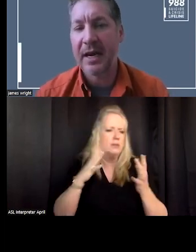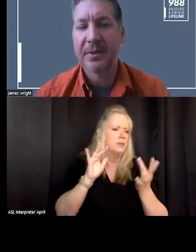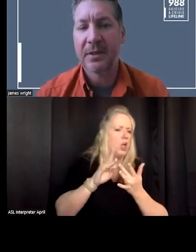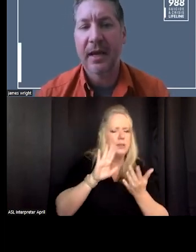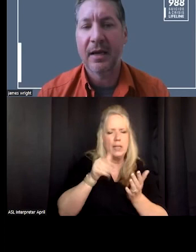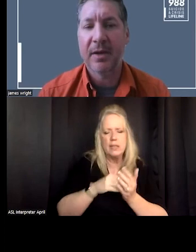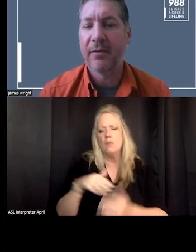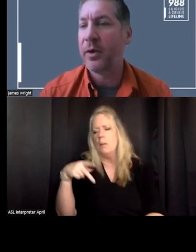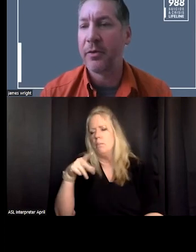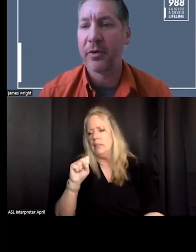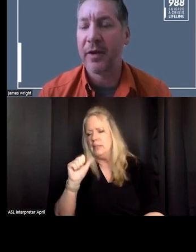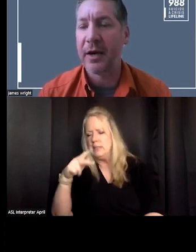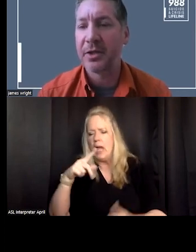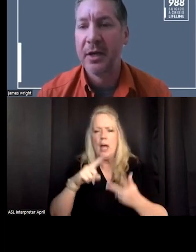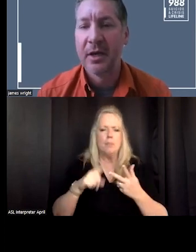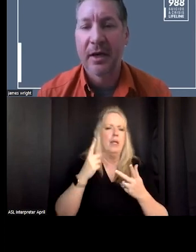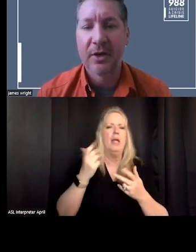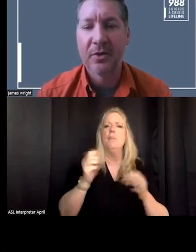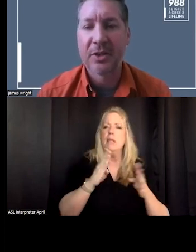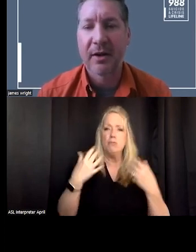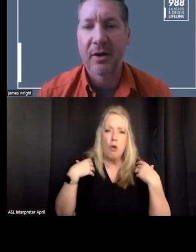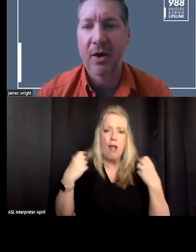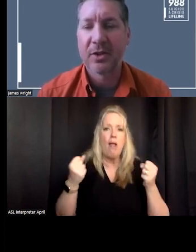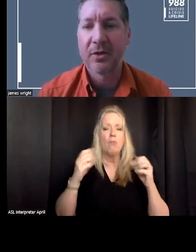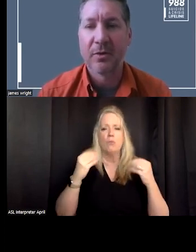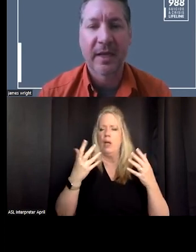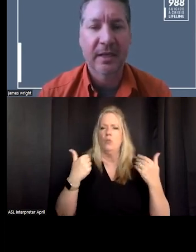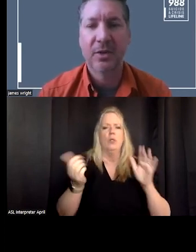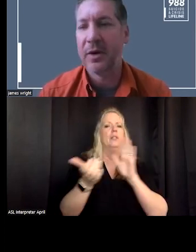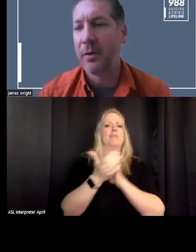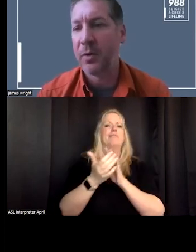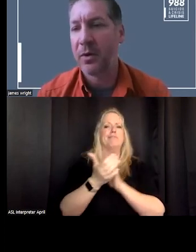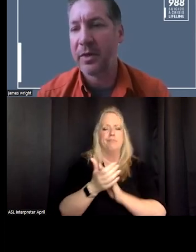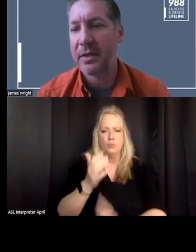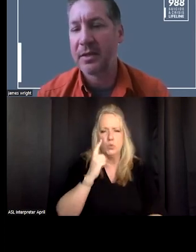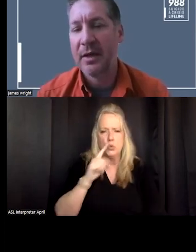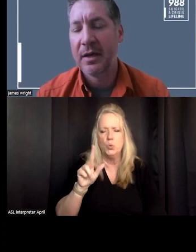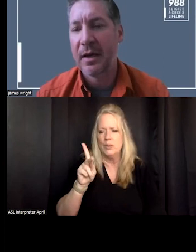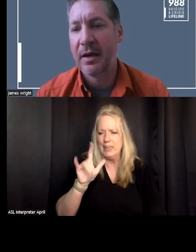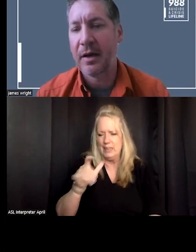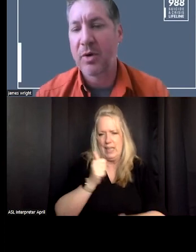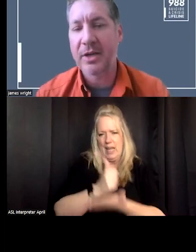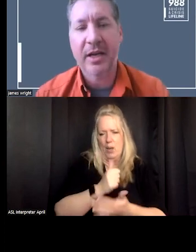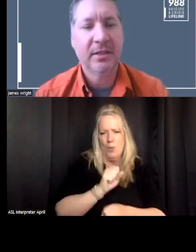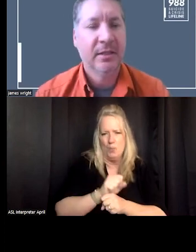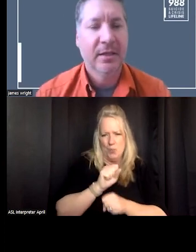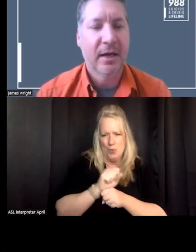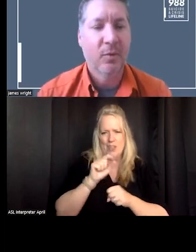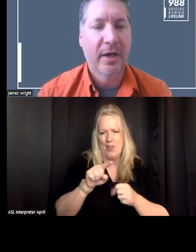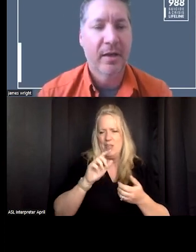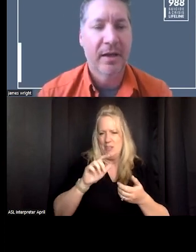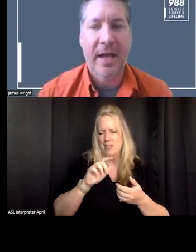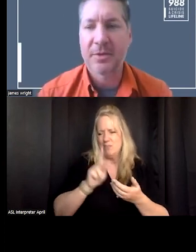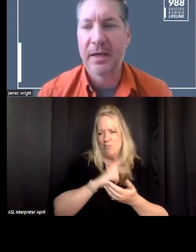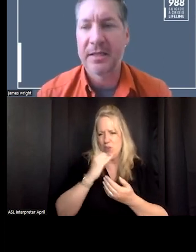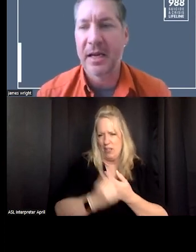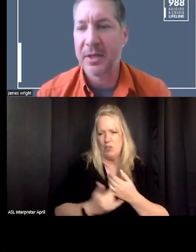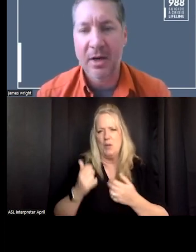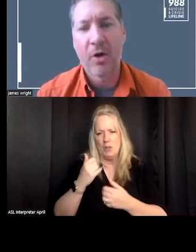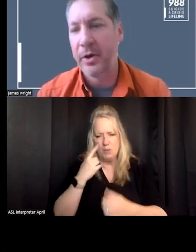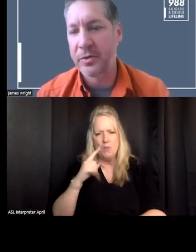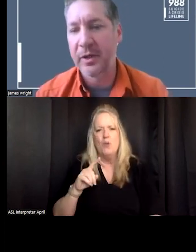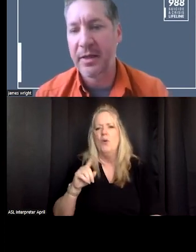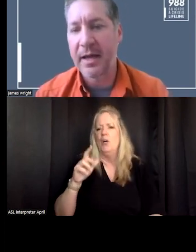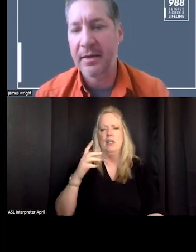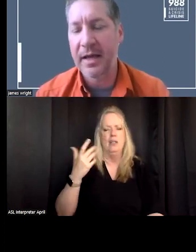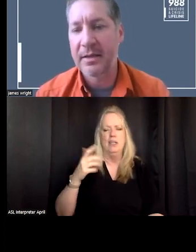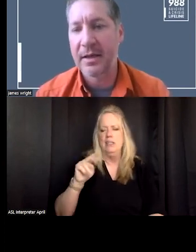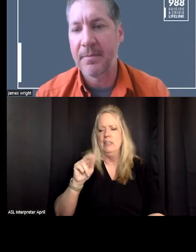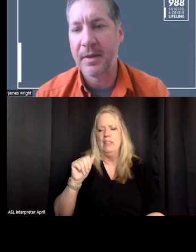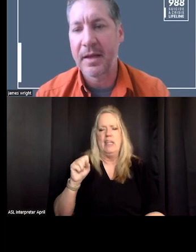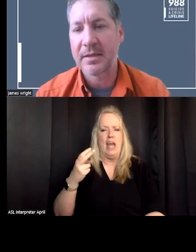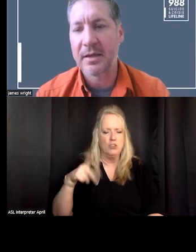APPS, PROVIDERS, SHOUTOUT TO McKINSEY HELPED WORK WITH THIS PROJECT WITH, NASMHPD, SAMHSA, ALL THAT